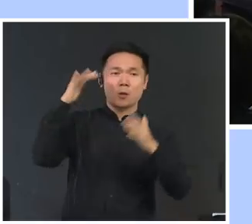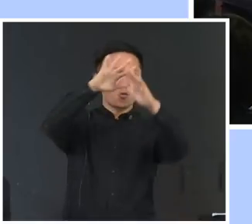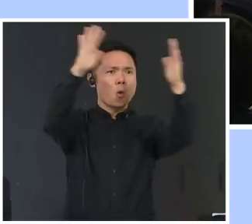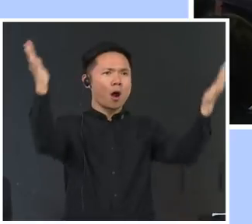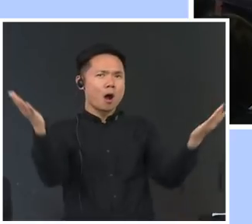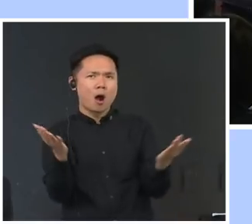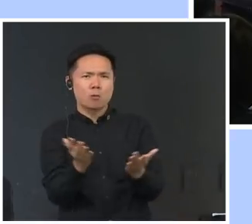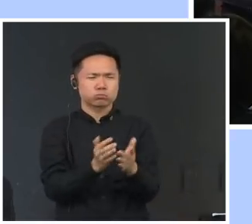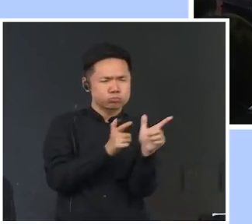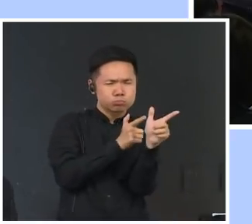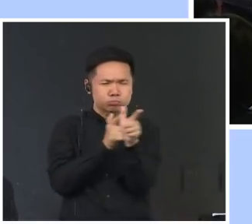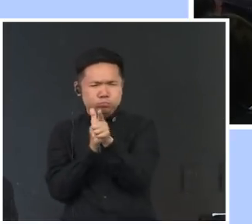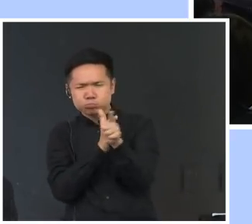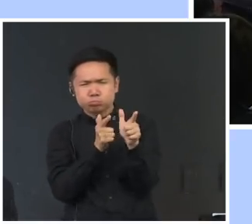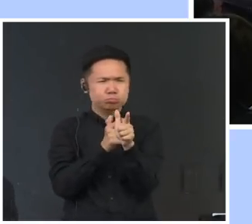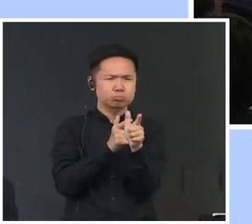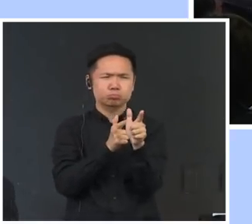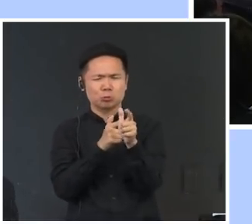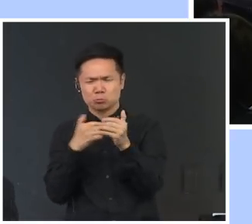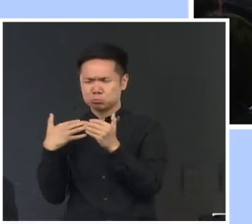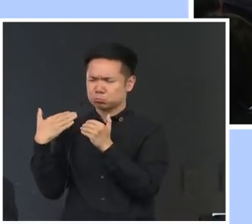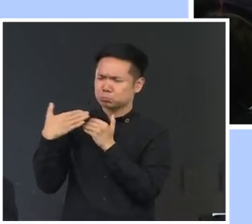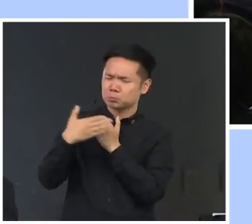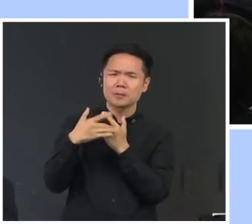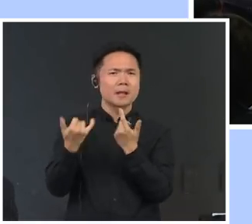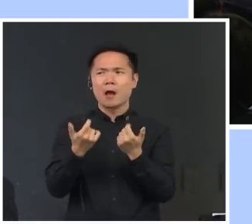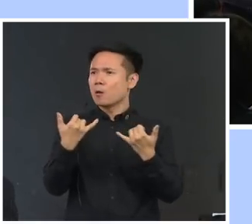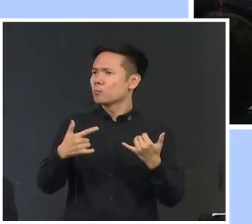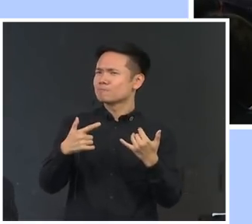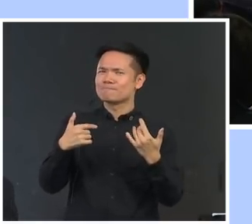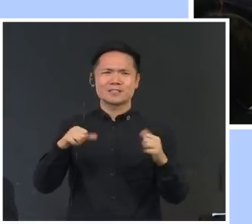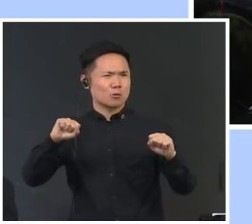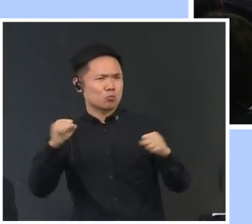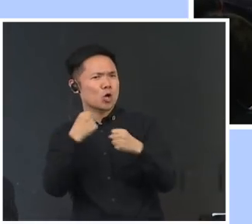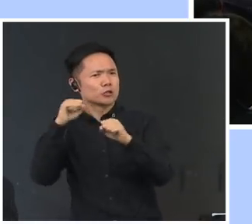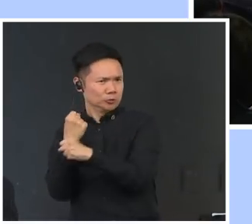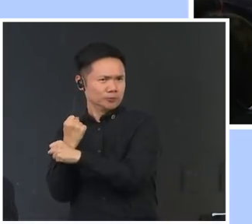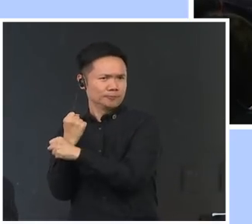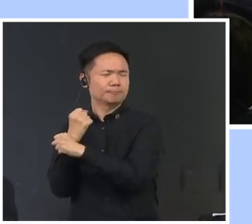So the two gentlemen joining me on this panel discussion is quite an honor.